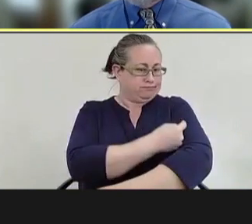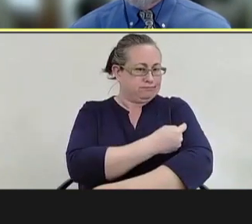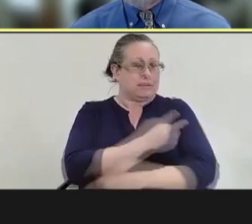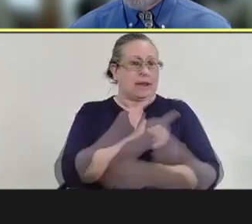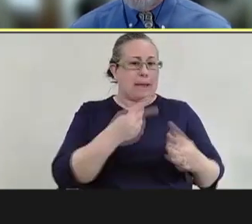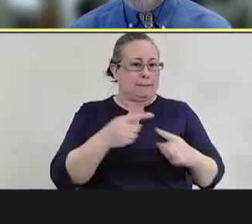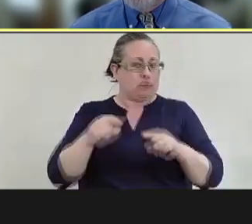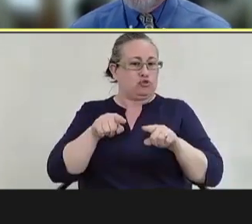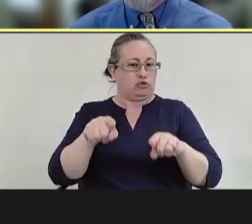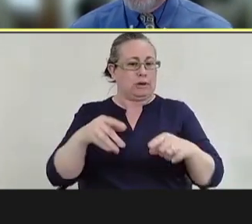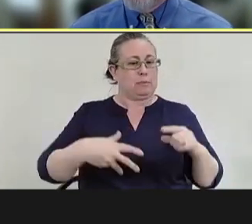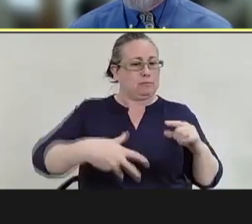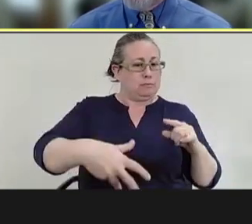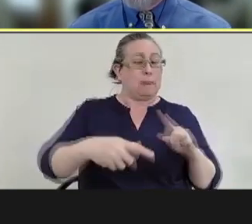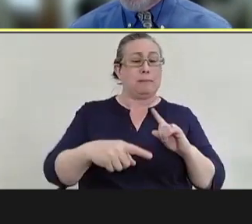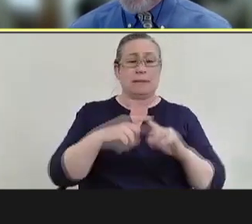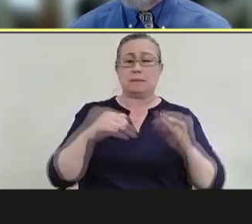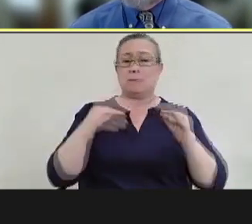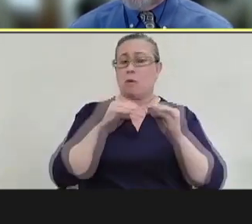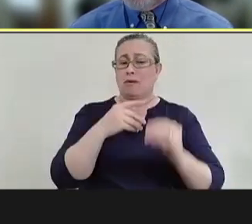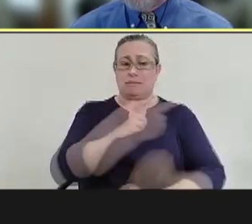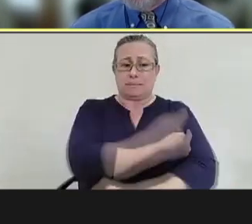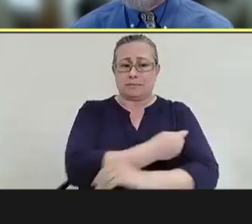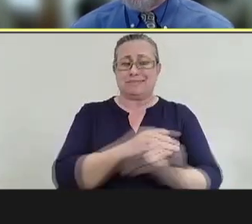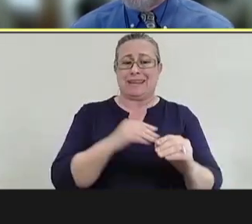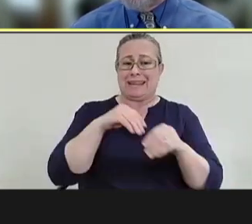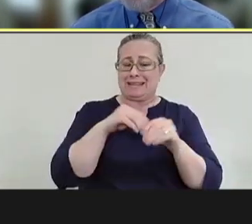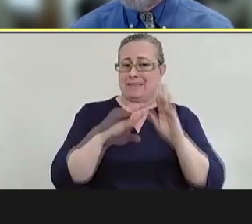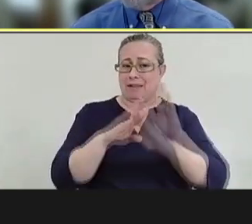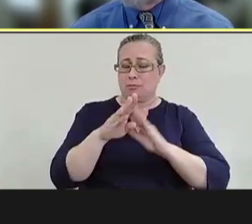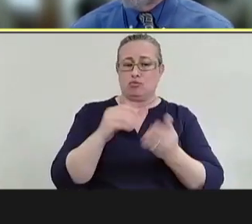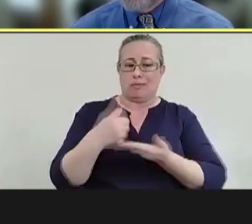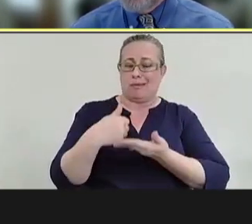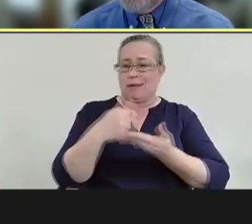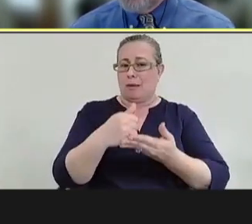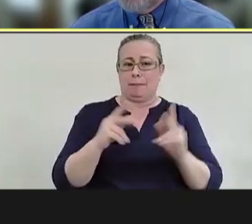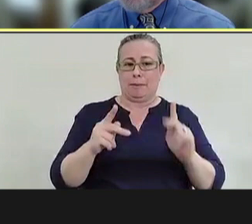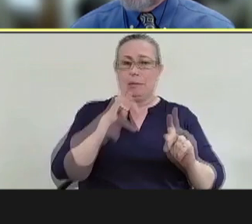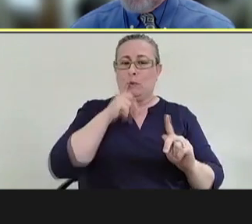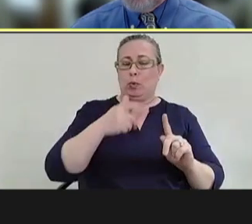are in development to help improve the lives of pregnant people. And their babies. In this panel,